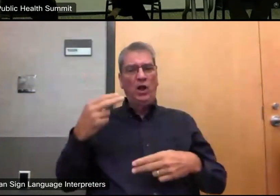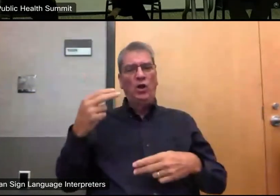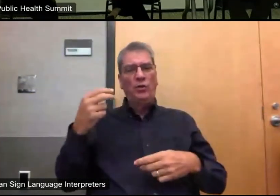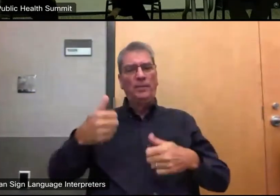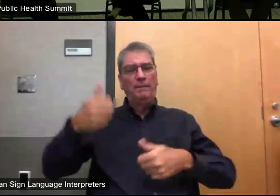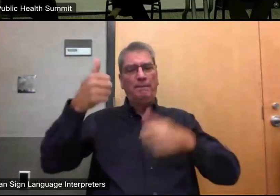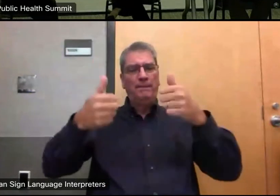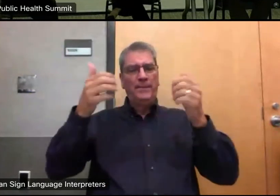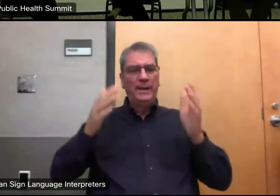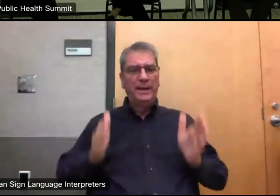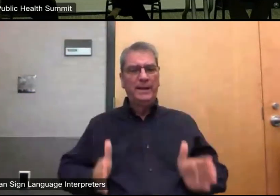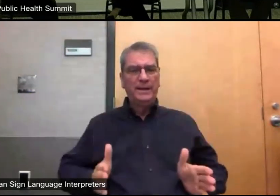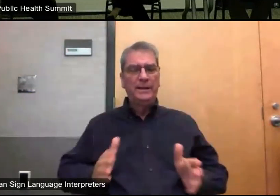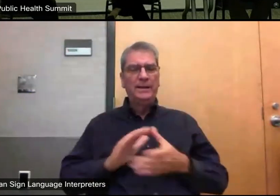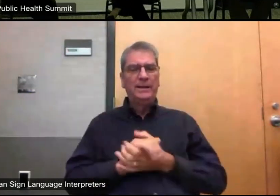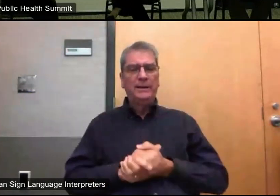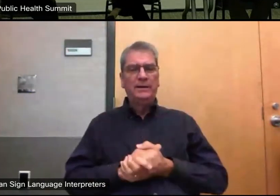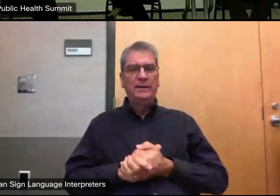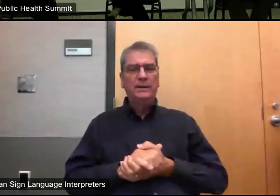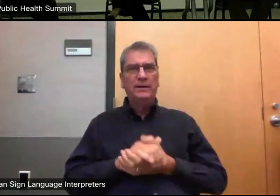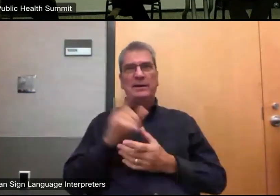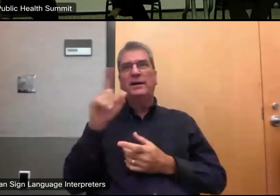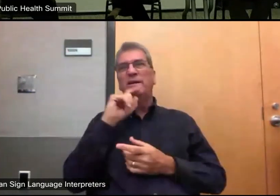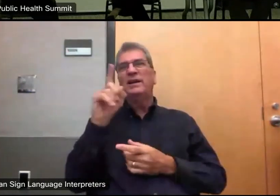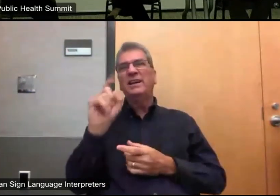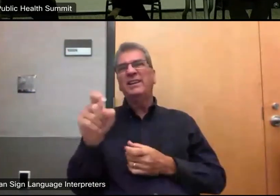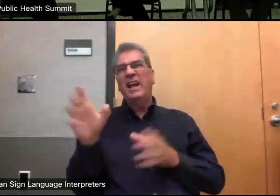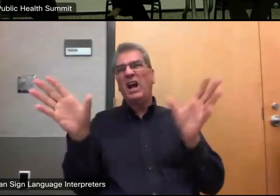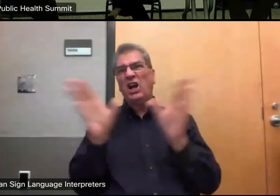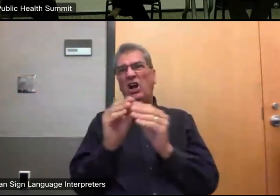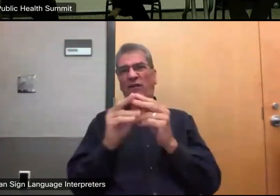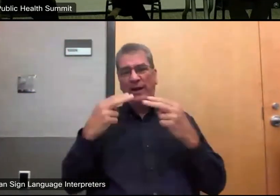Um, if you're ever interested, there's a conference of healthcare journalists, there's an association,